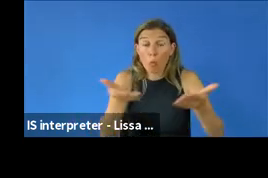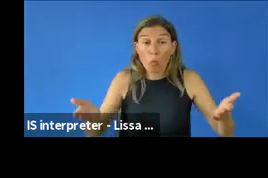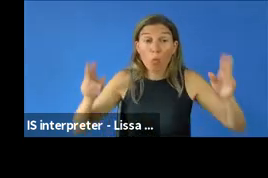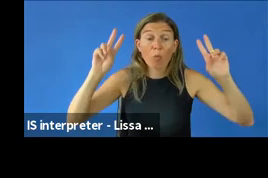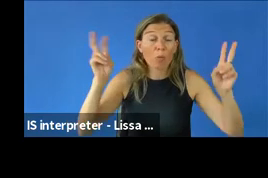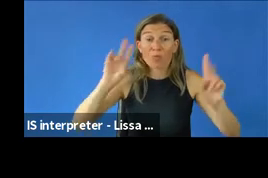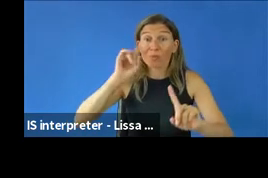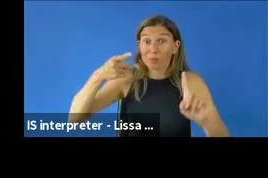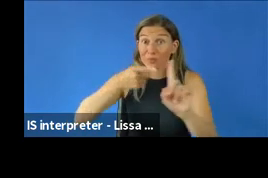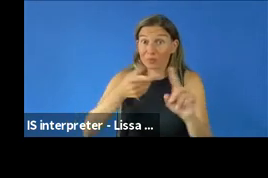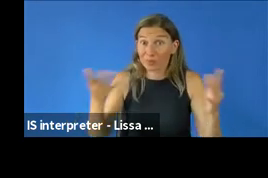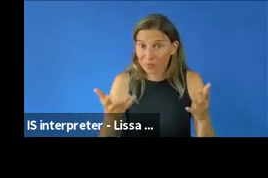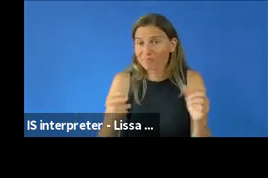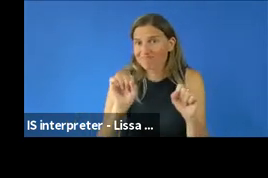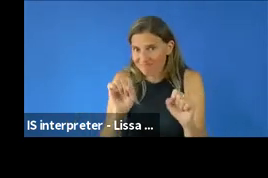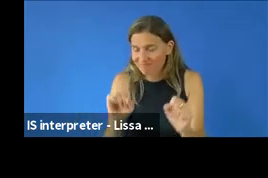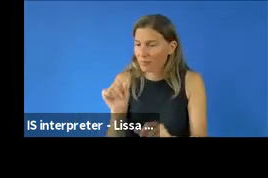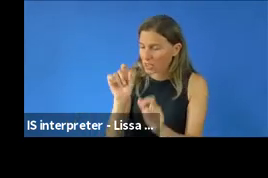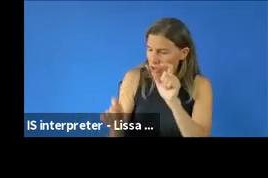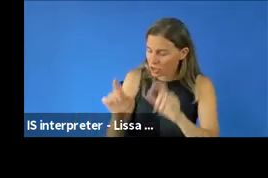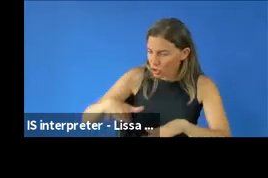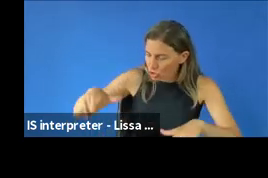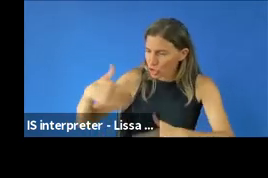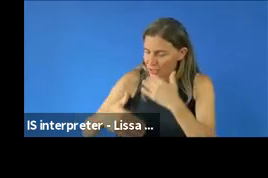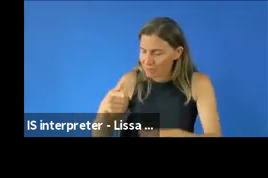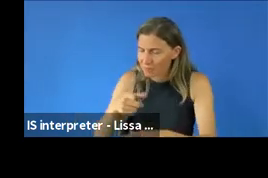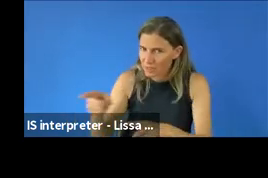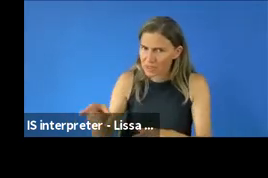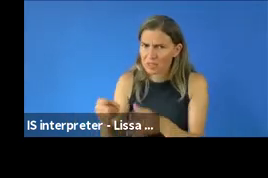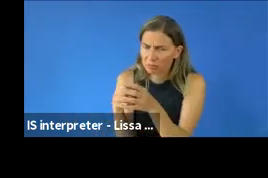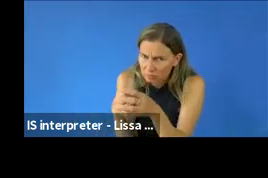The education for all program in Sierra Leone has a